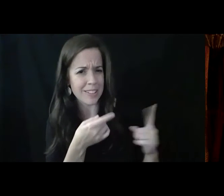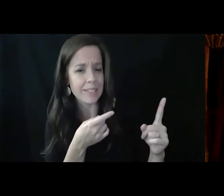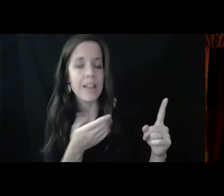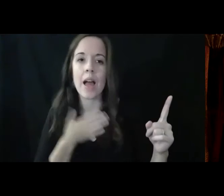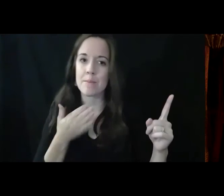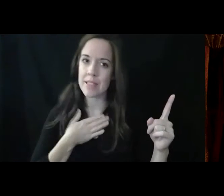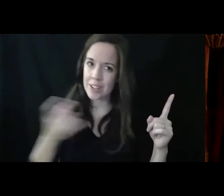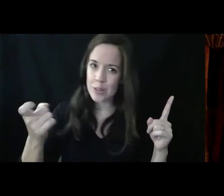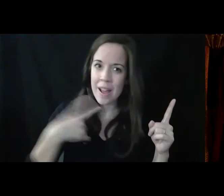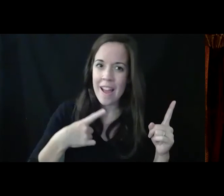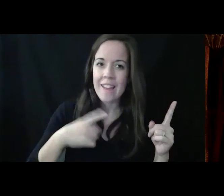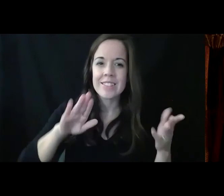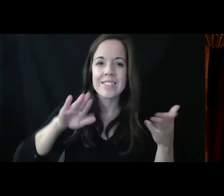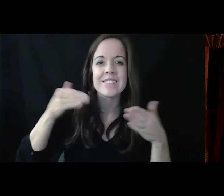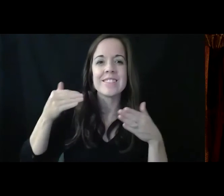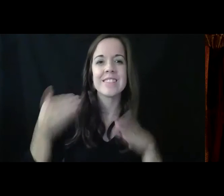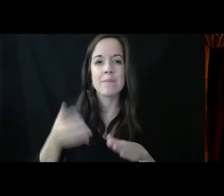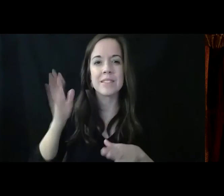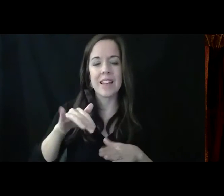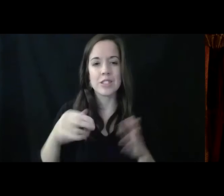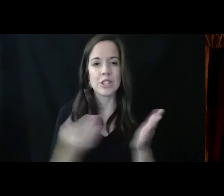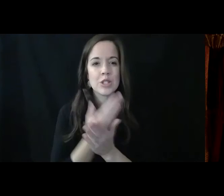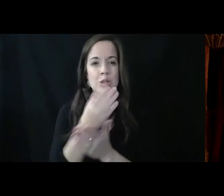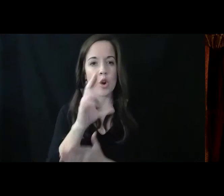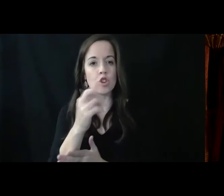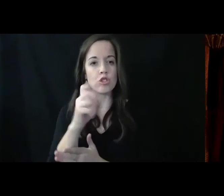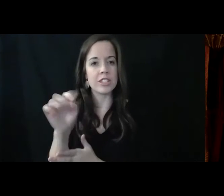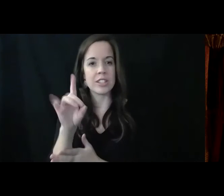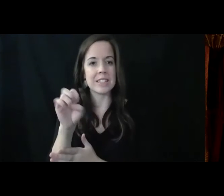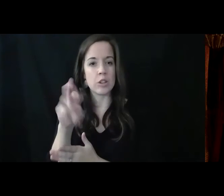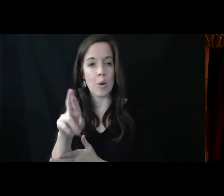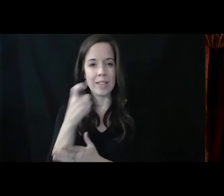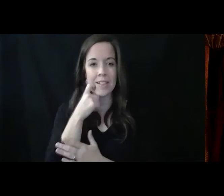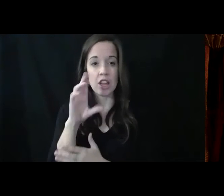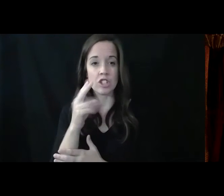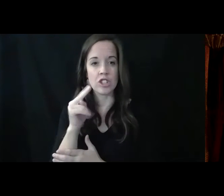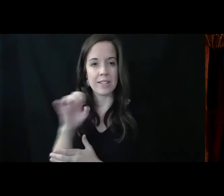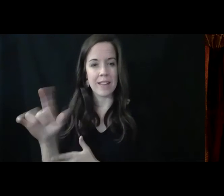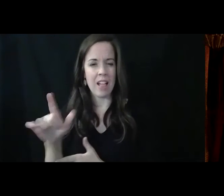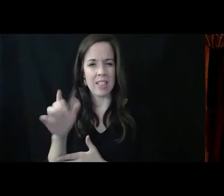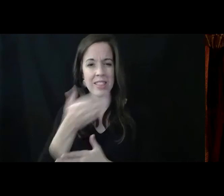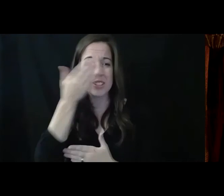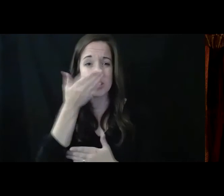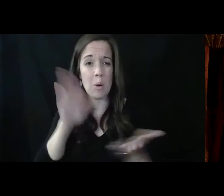death is the new Christian Dior // the latest Chanel is corpse smell // I am the week old